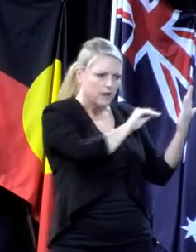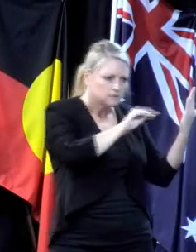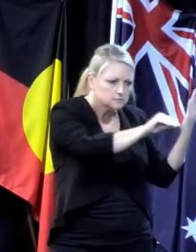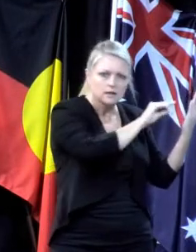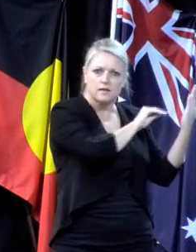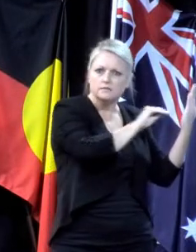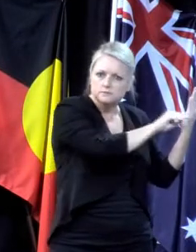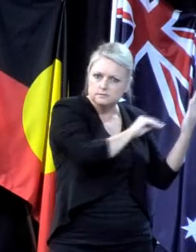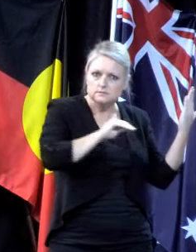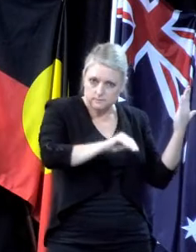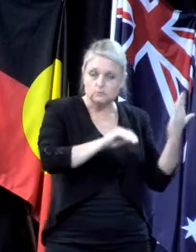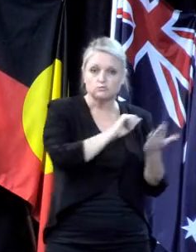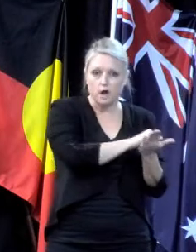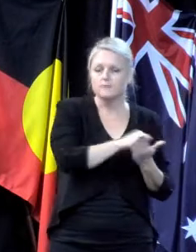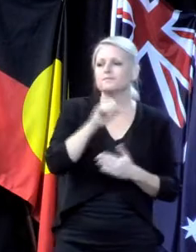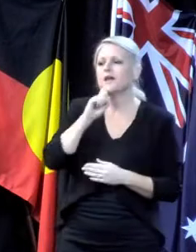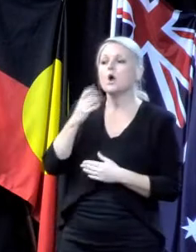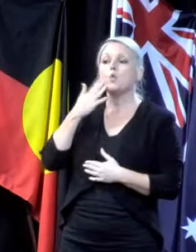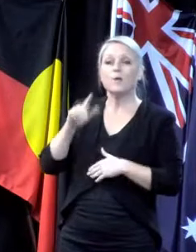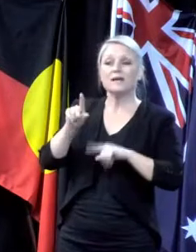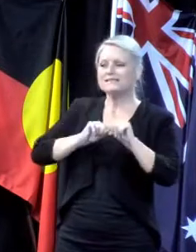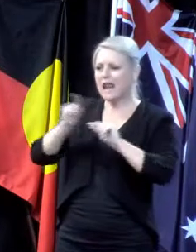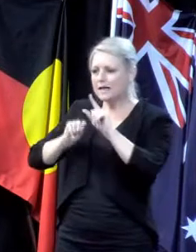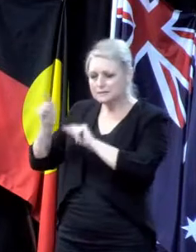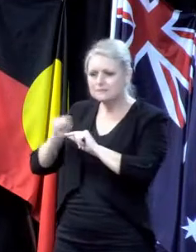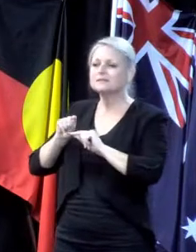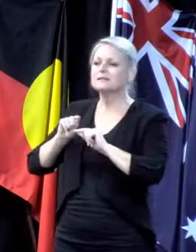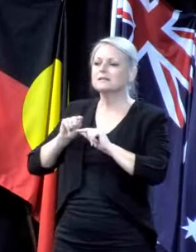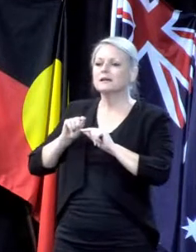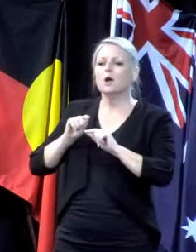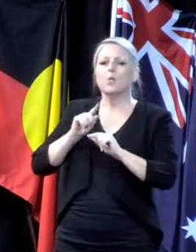The selection is really about - is absolutely, definitely